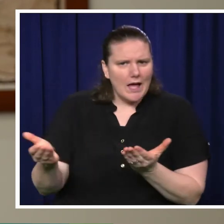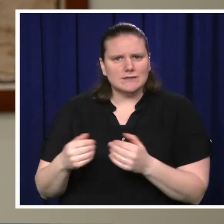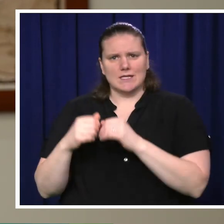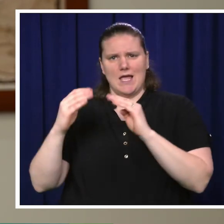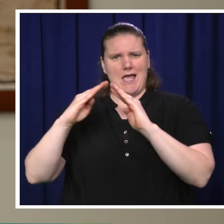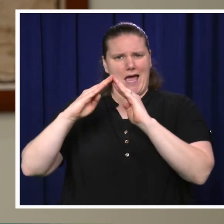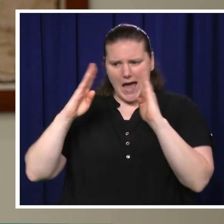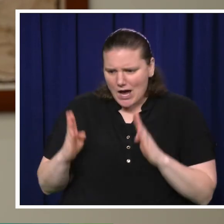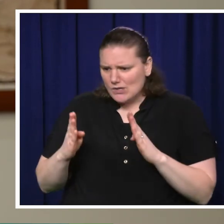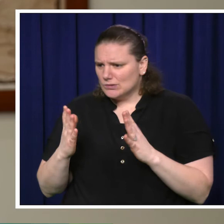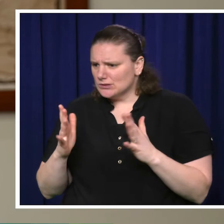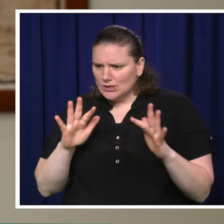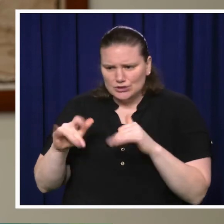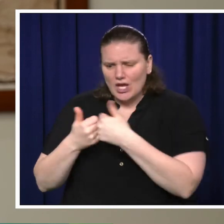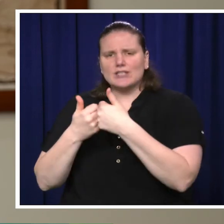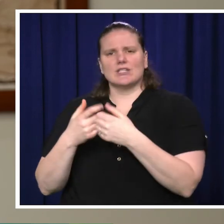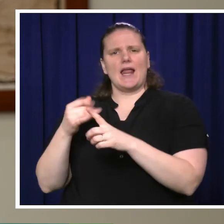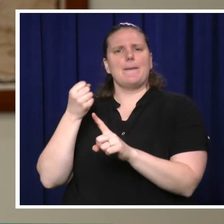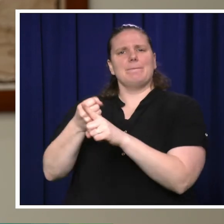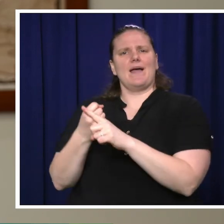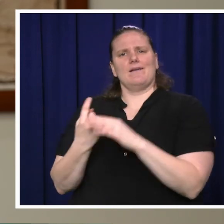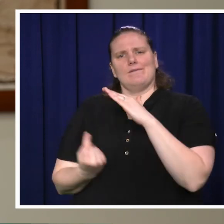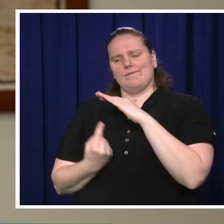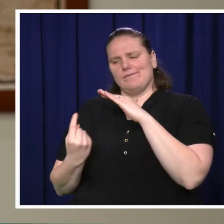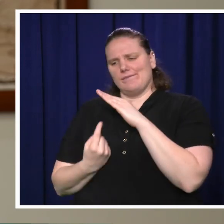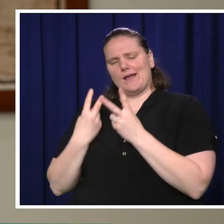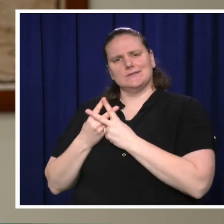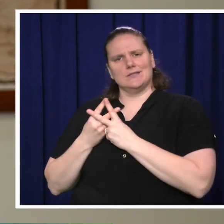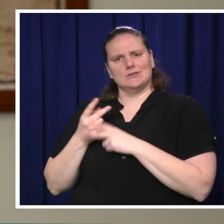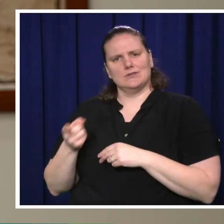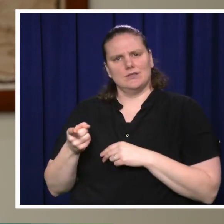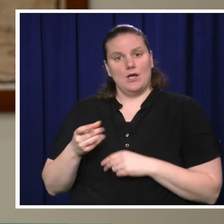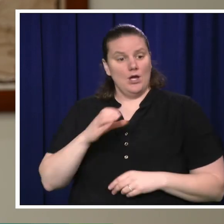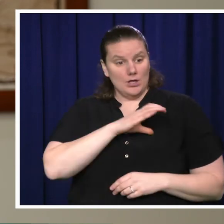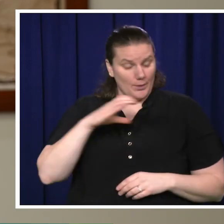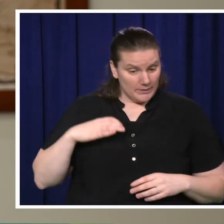access to food and supplies, housing challenges and the impacts of isolation.